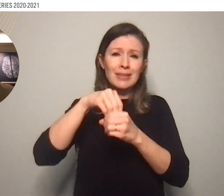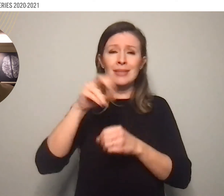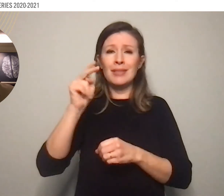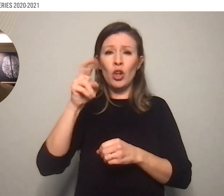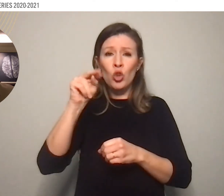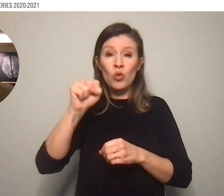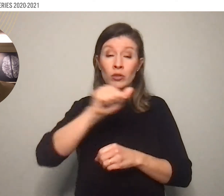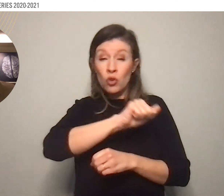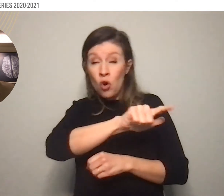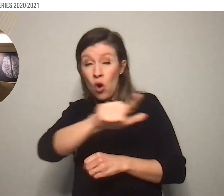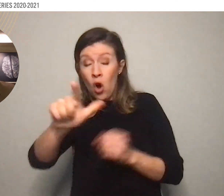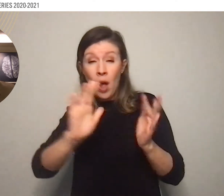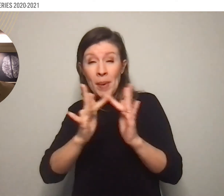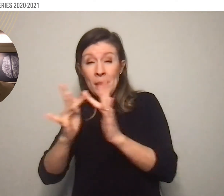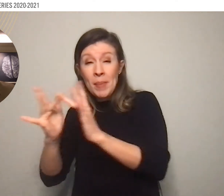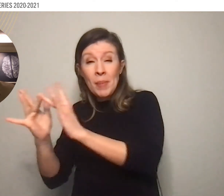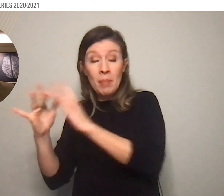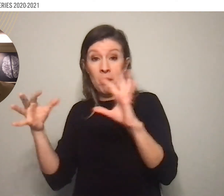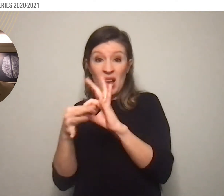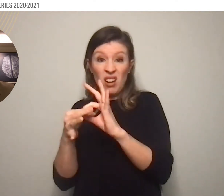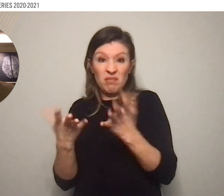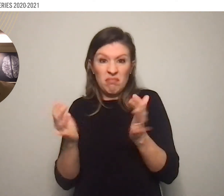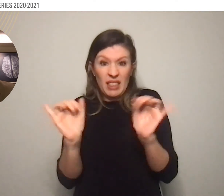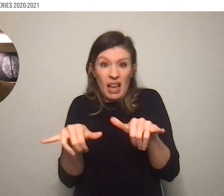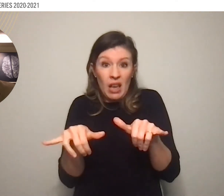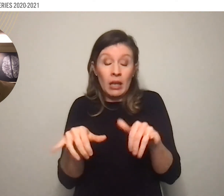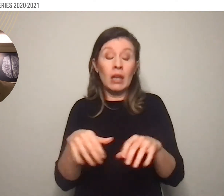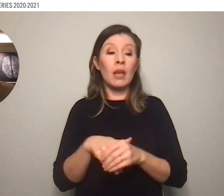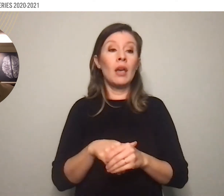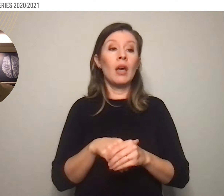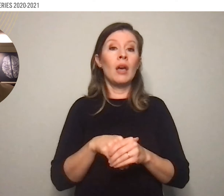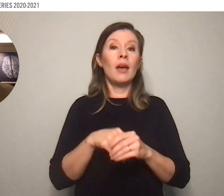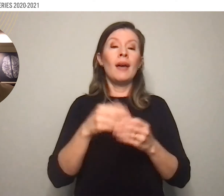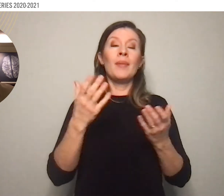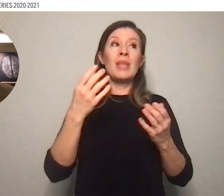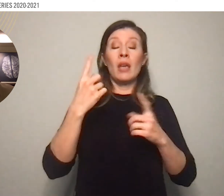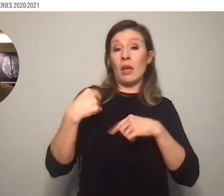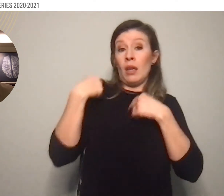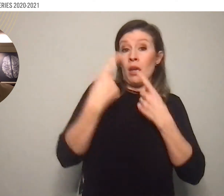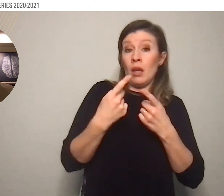and they are all connected. To simplify the science, historically, we've often focused,